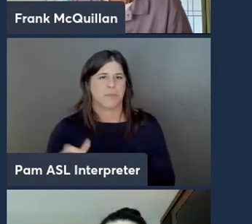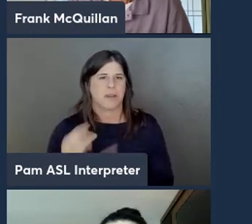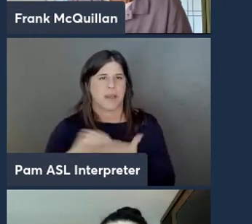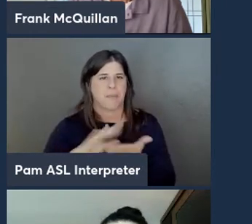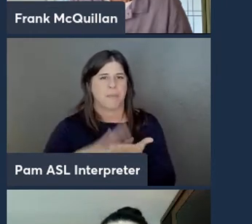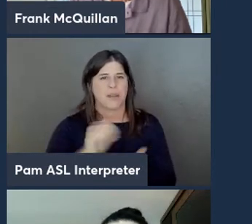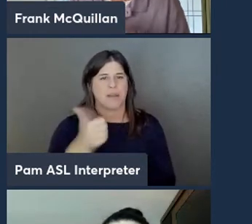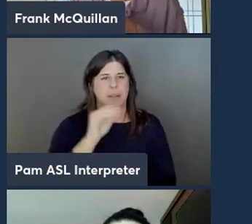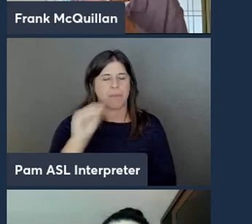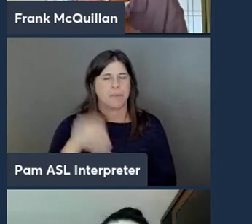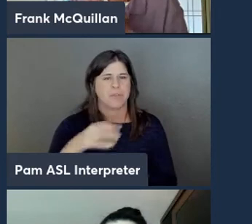Copy this one.